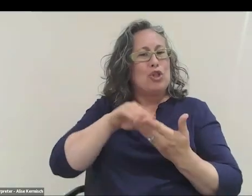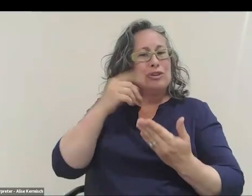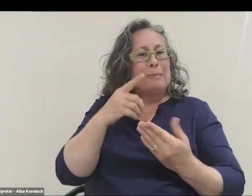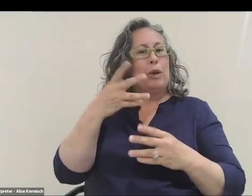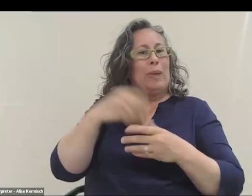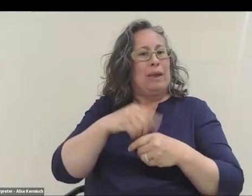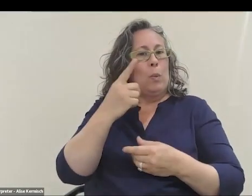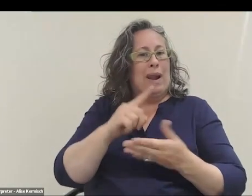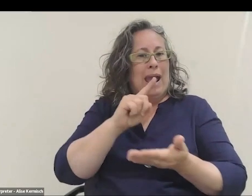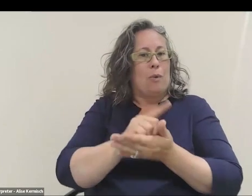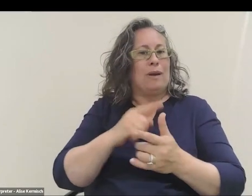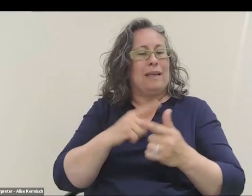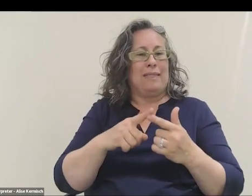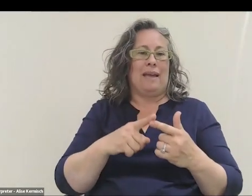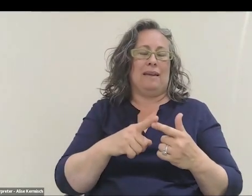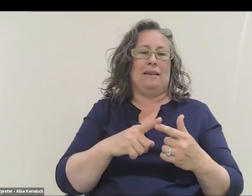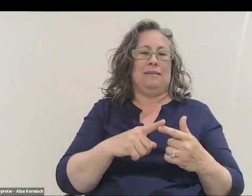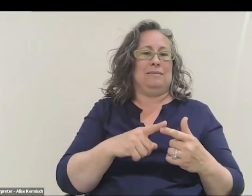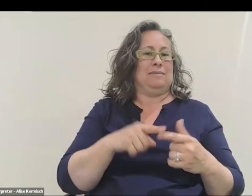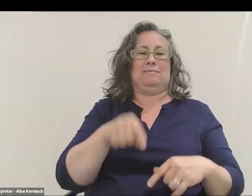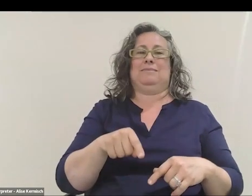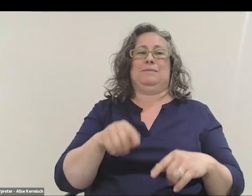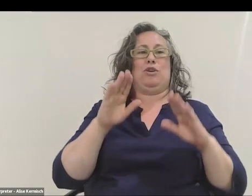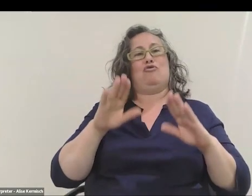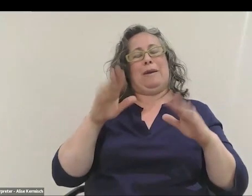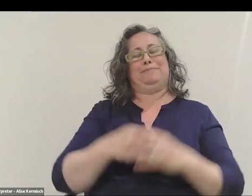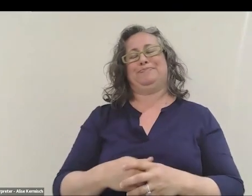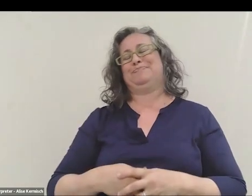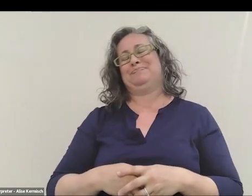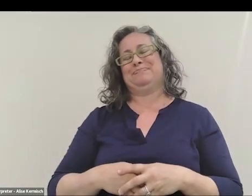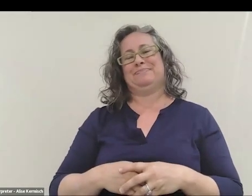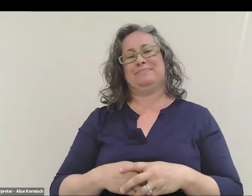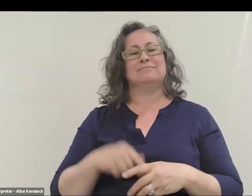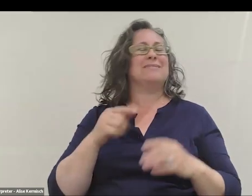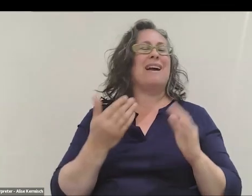Really, it's been great. These, again, are just a few photos